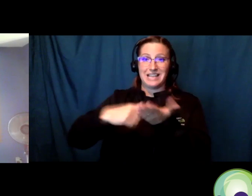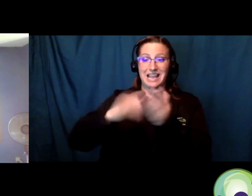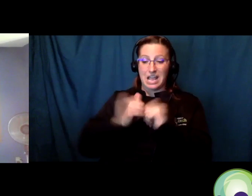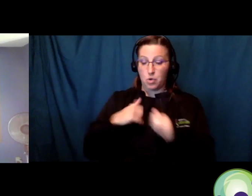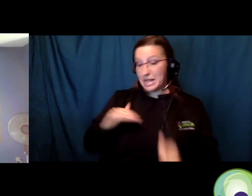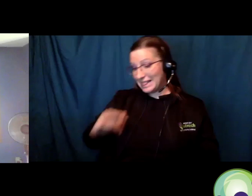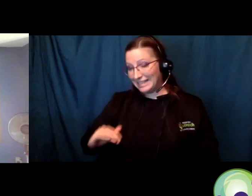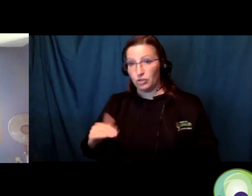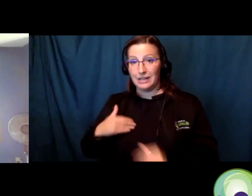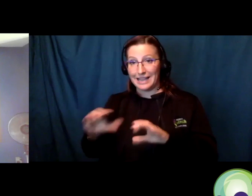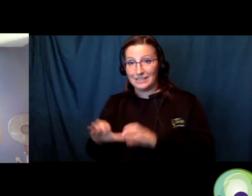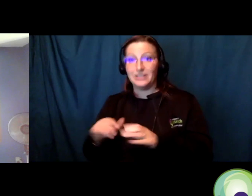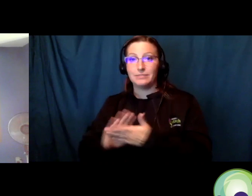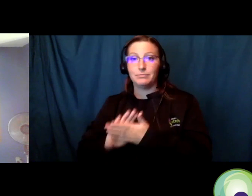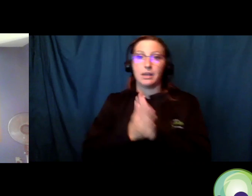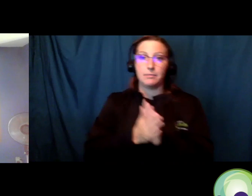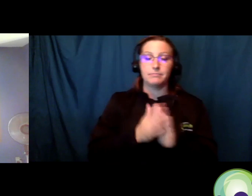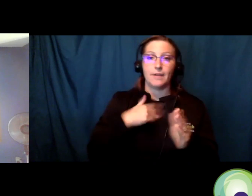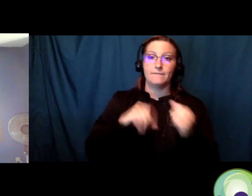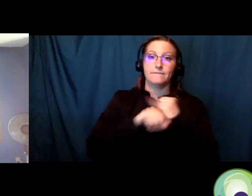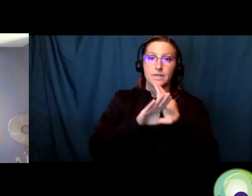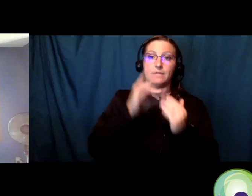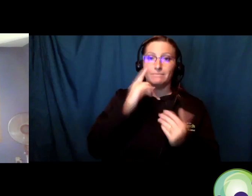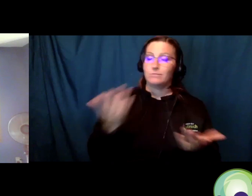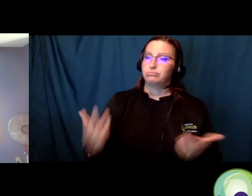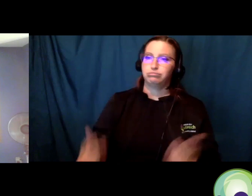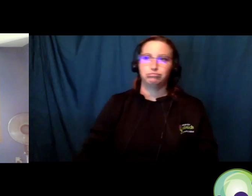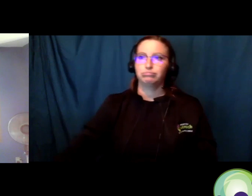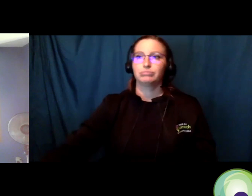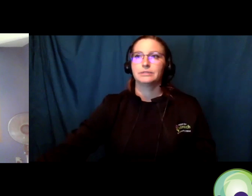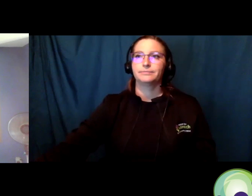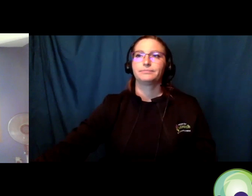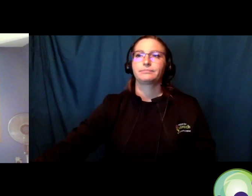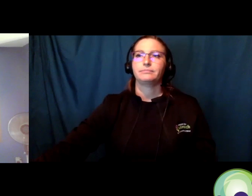um into activities for online? I'm seeing in the chat now that